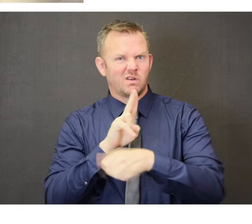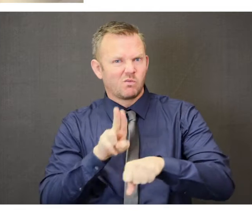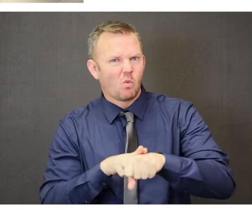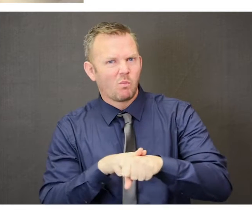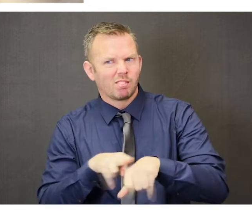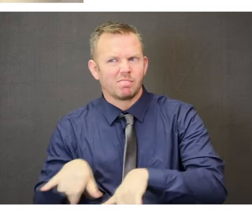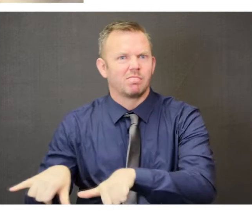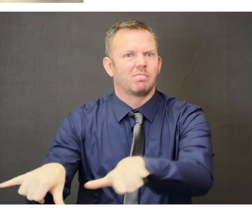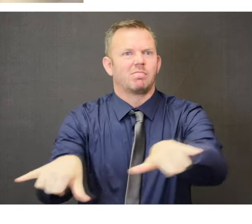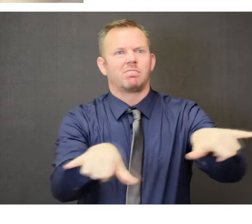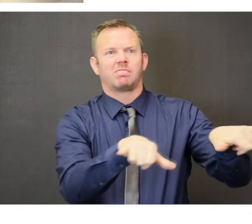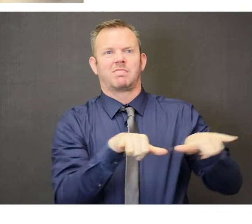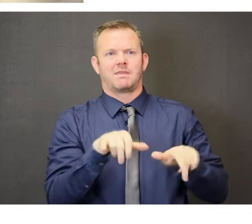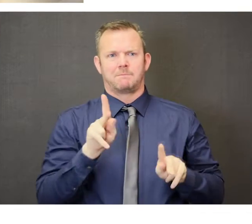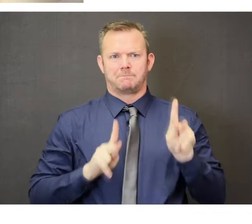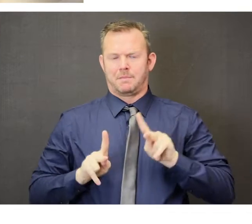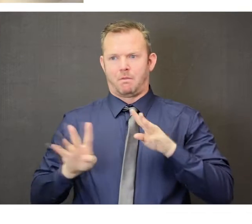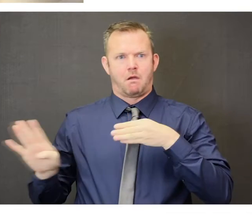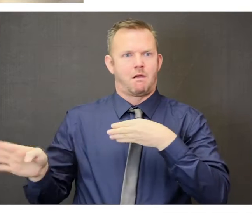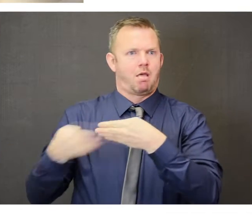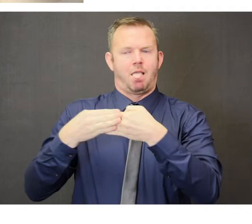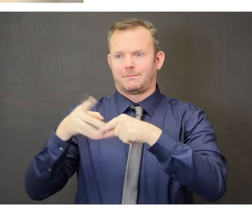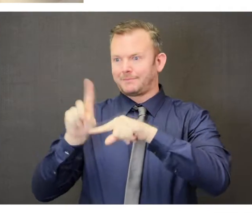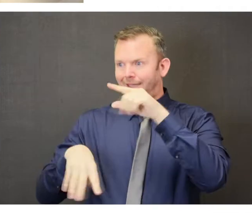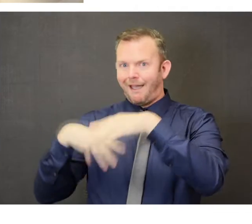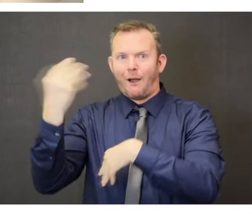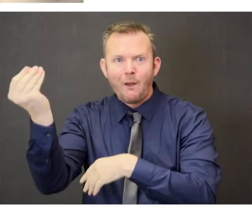home where a lot of our loved ones getting sick